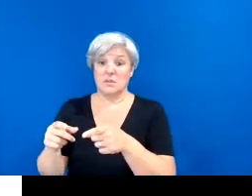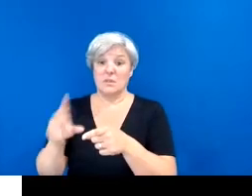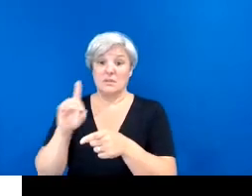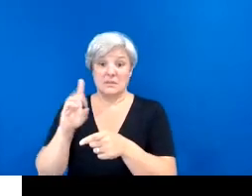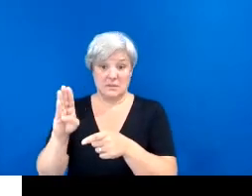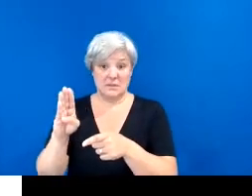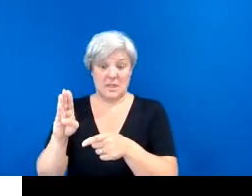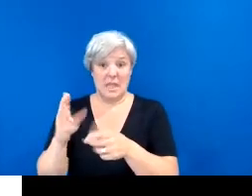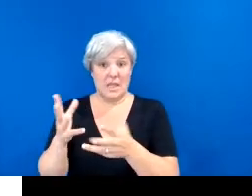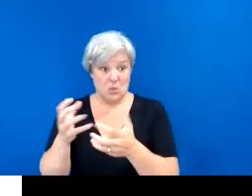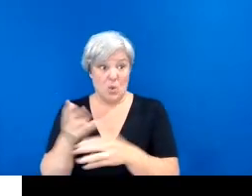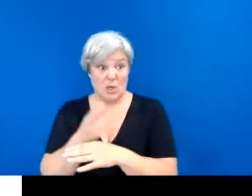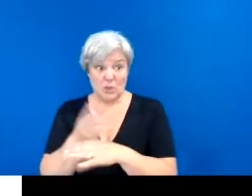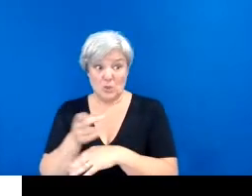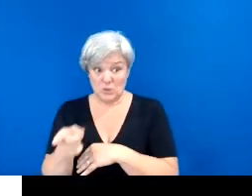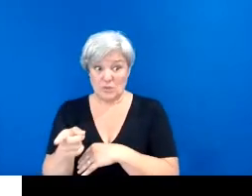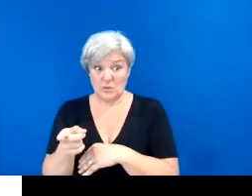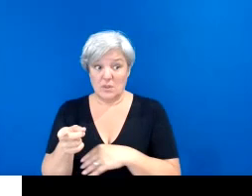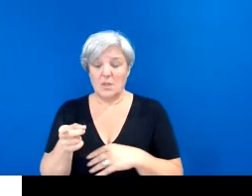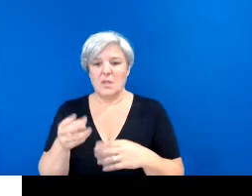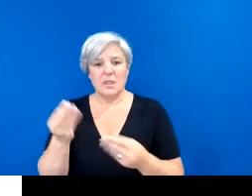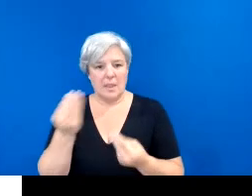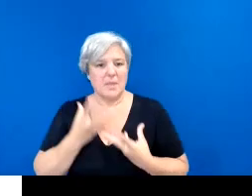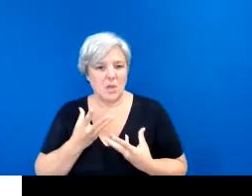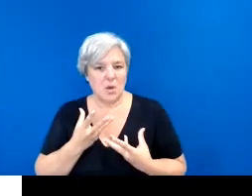that you would like to use, just let me know. Contact the library.